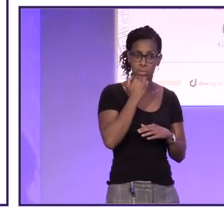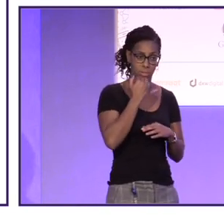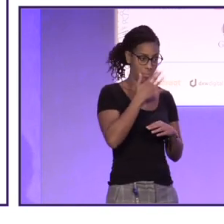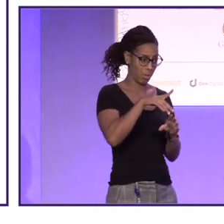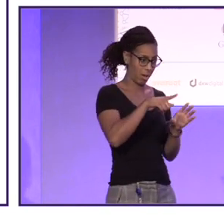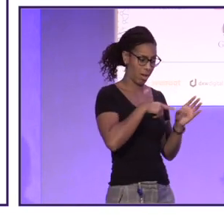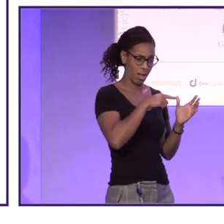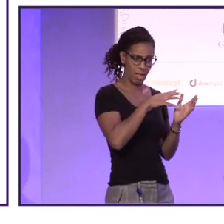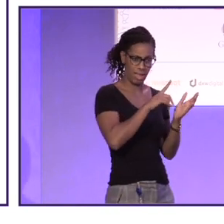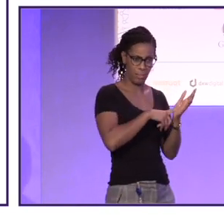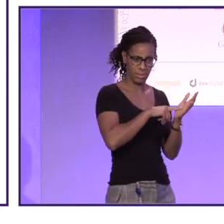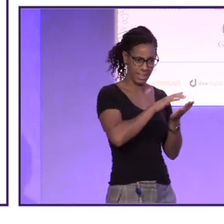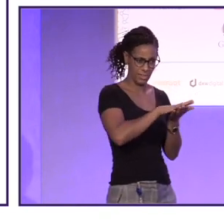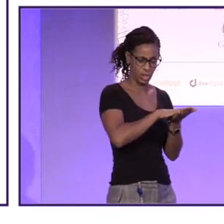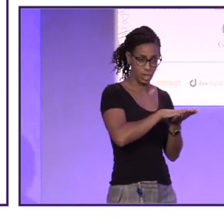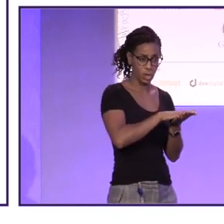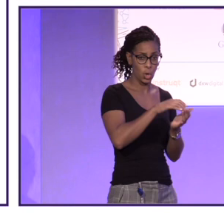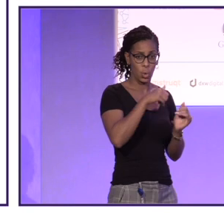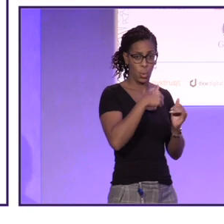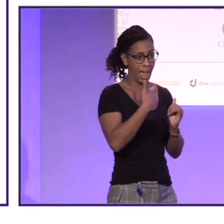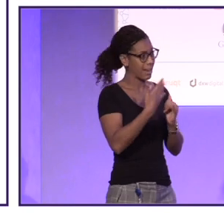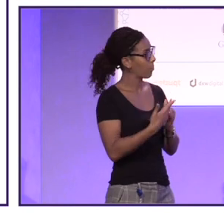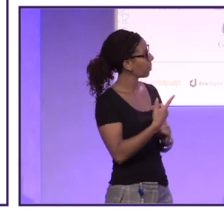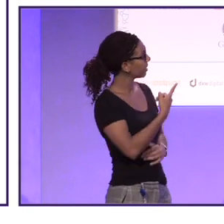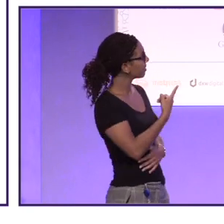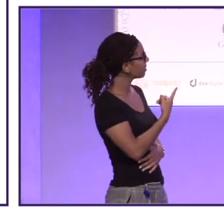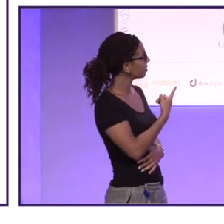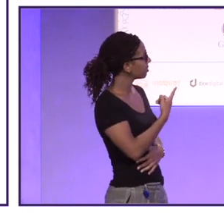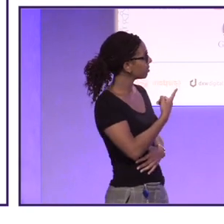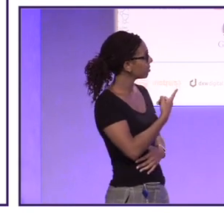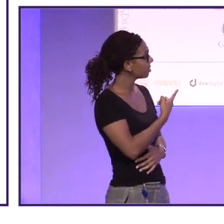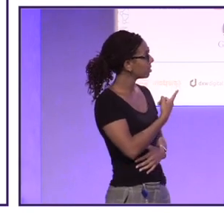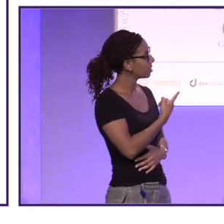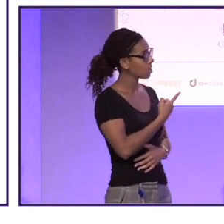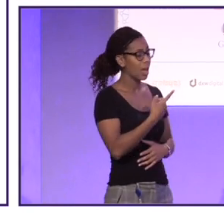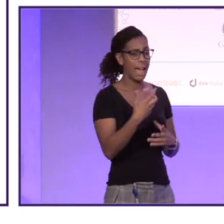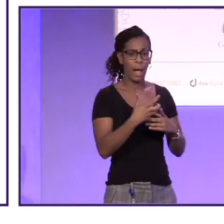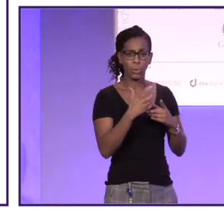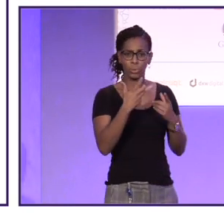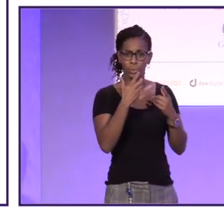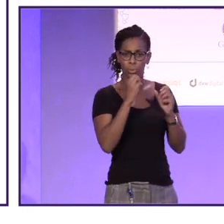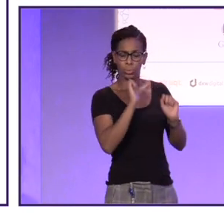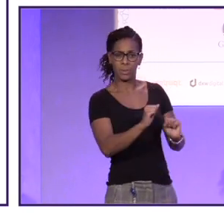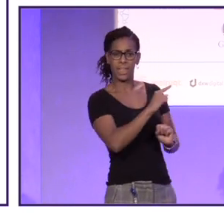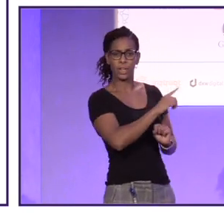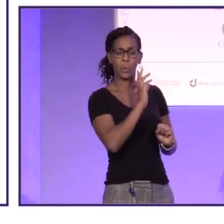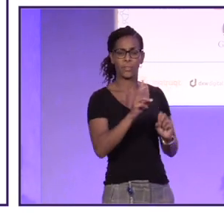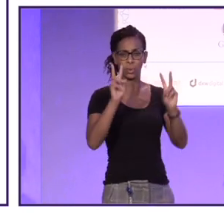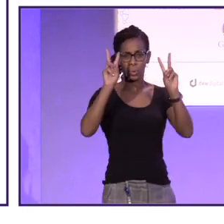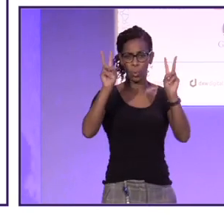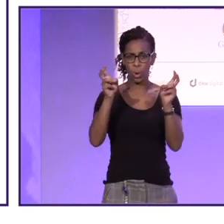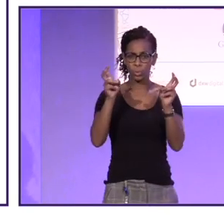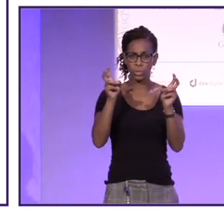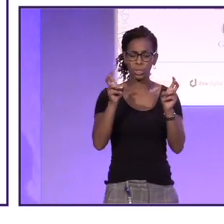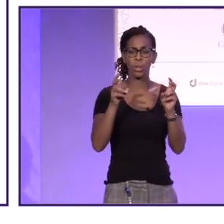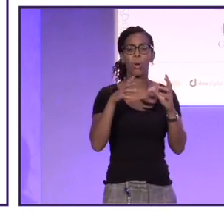So this is what you end up with. The way to fix that is to quote them or just don't use ports lower than 60.